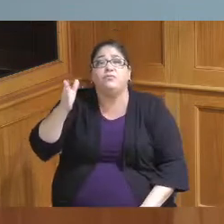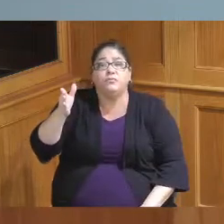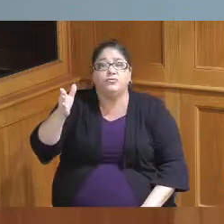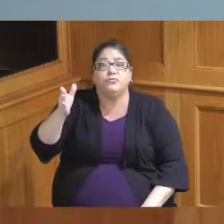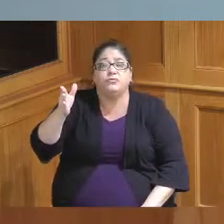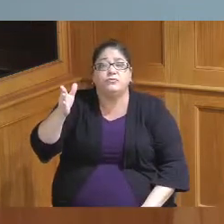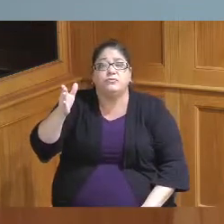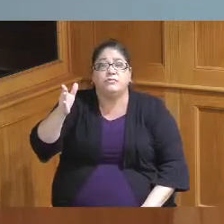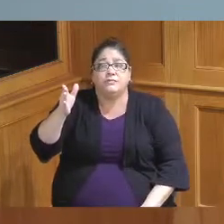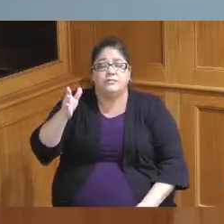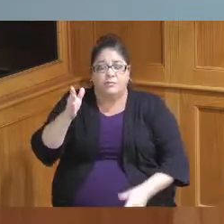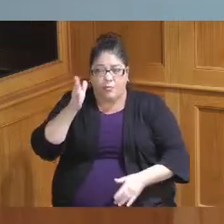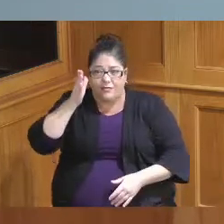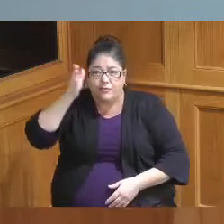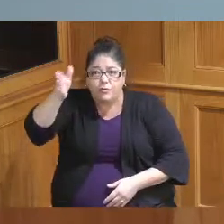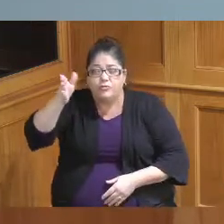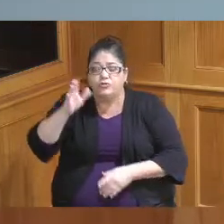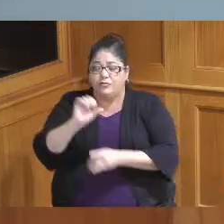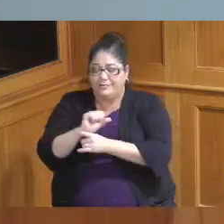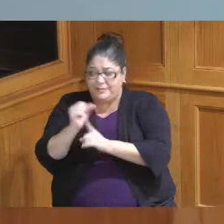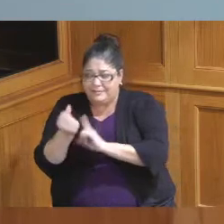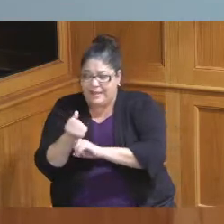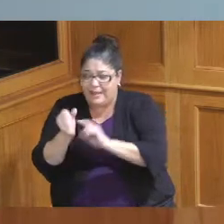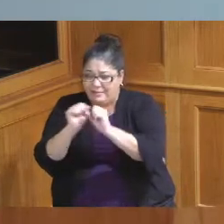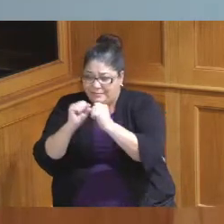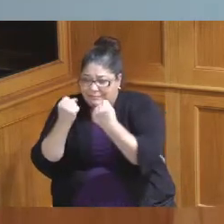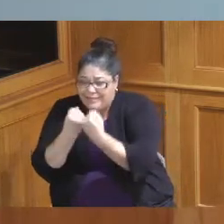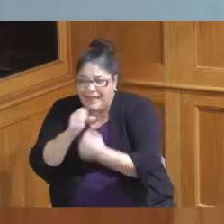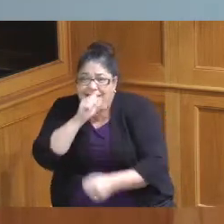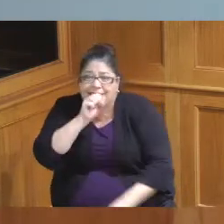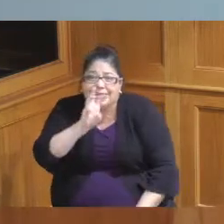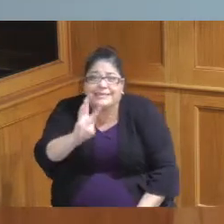but you know we're helping the future of society and helping a six-year-old those that absolutely